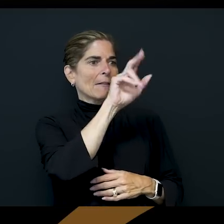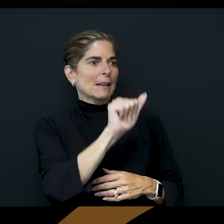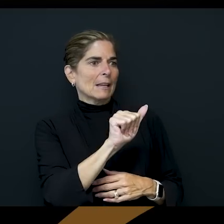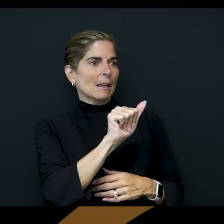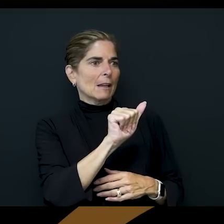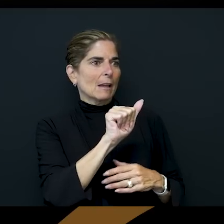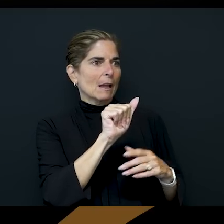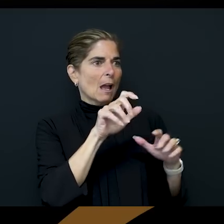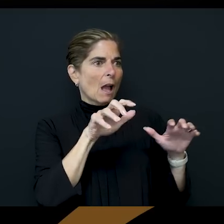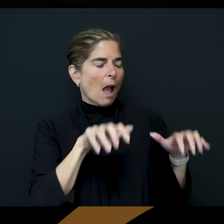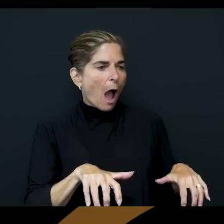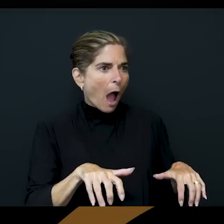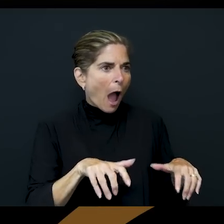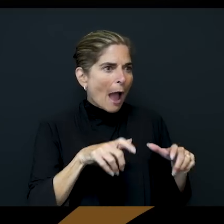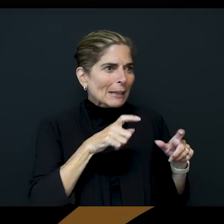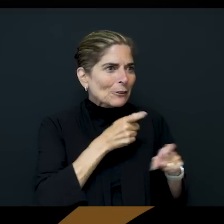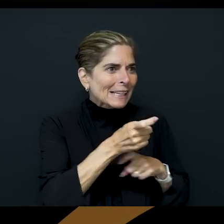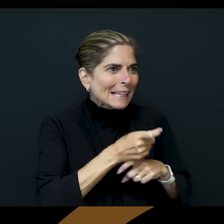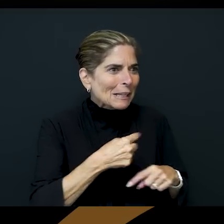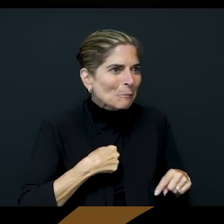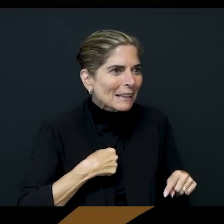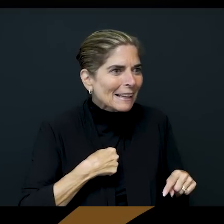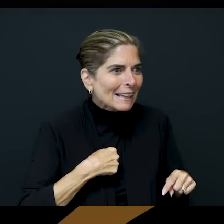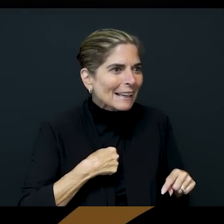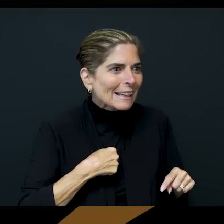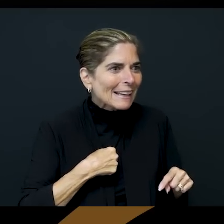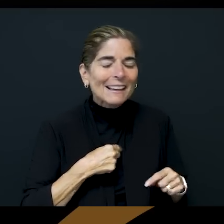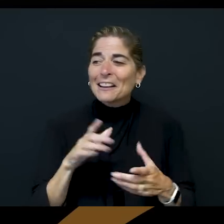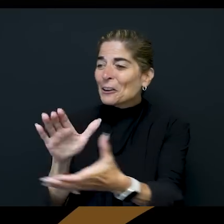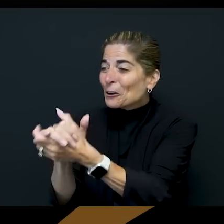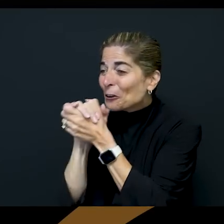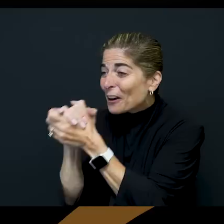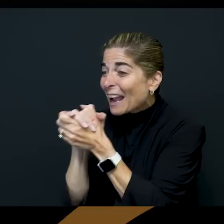You're kidding me. I'm not kidding you, Aria. Congratulations.